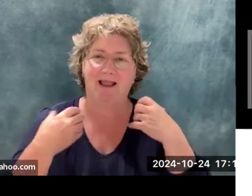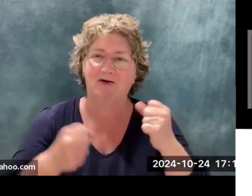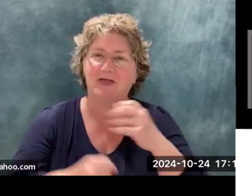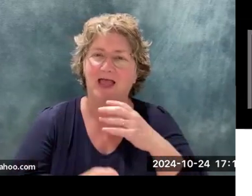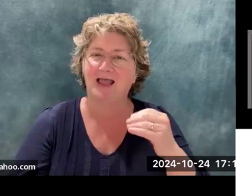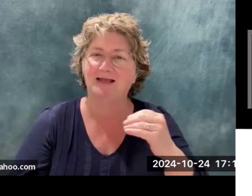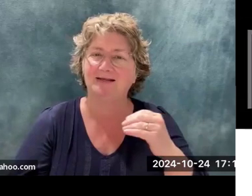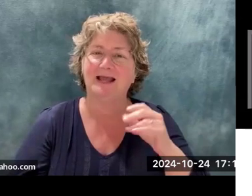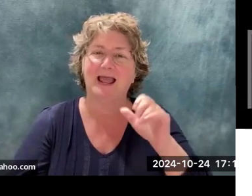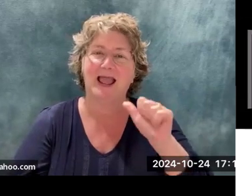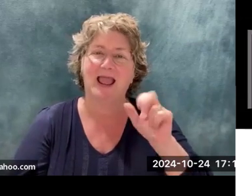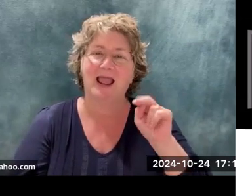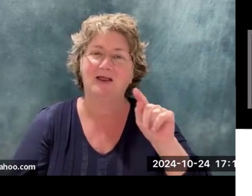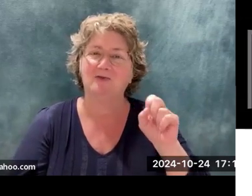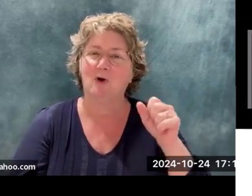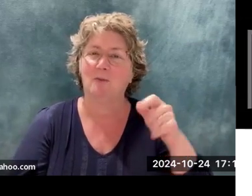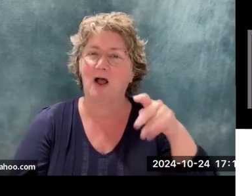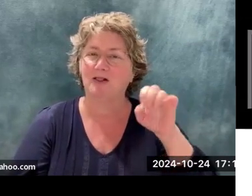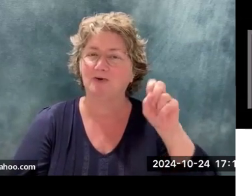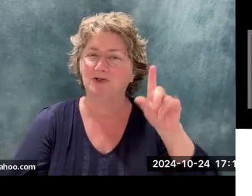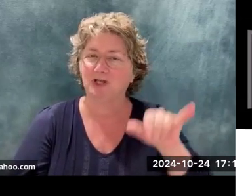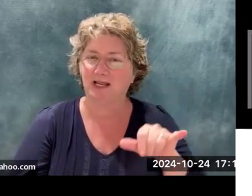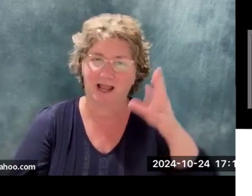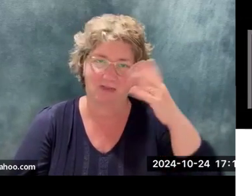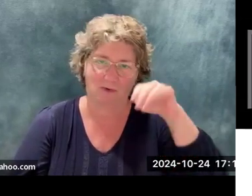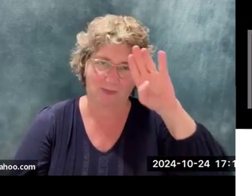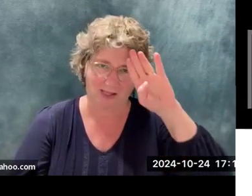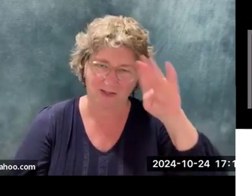and did postdoctoral training at the Yale School of Public Health.